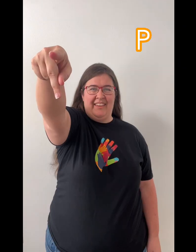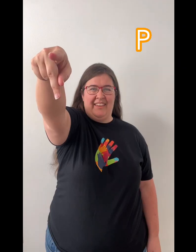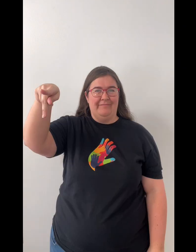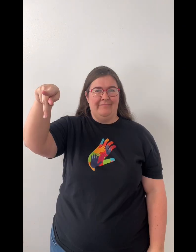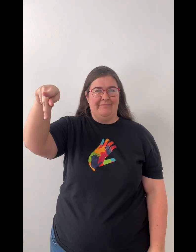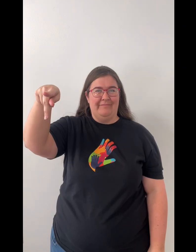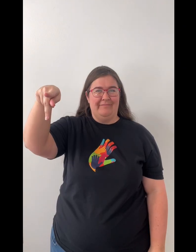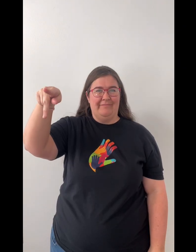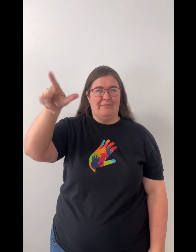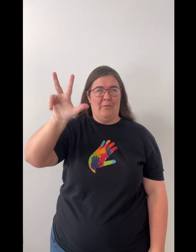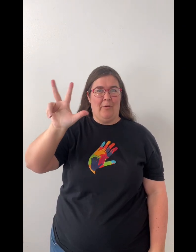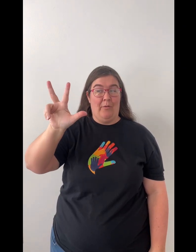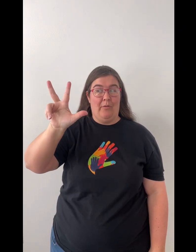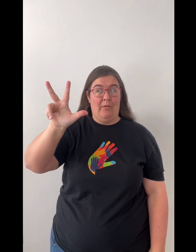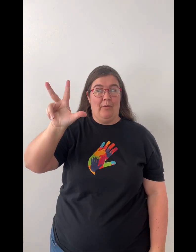How to sign P in ASL